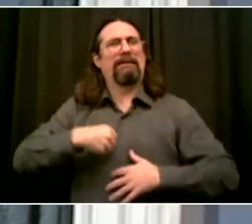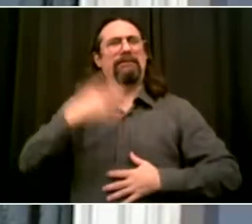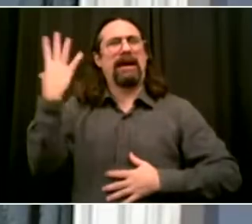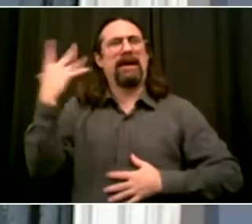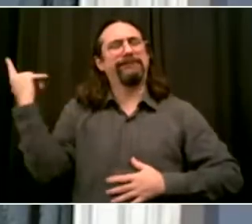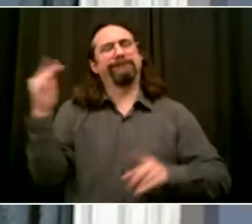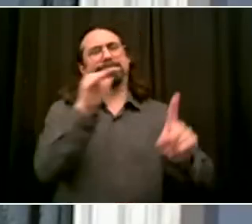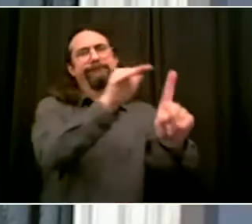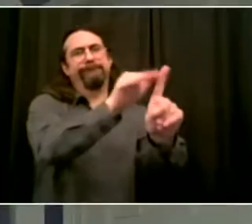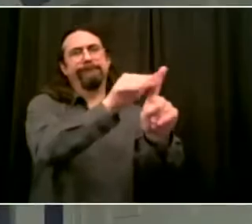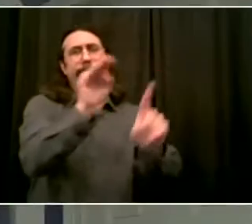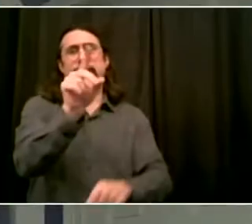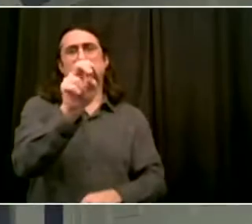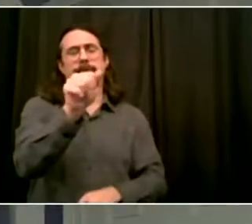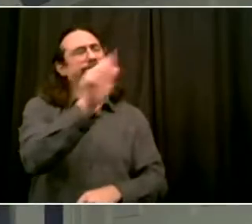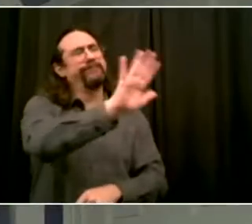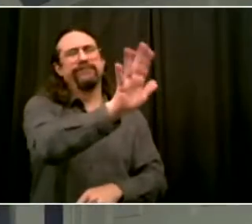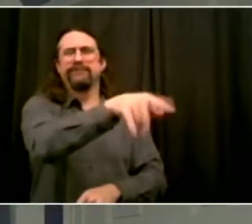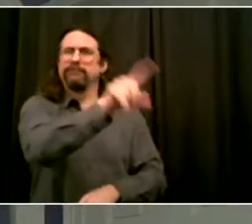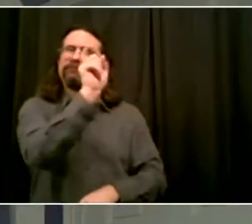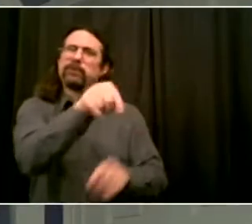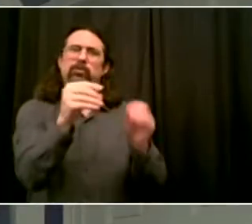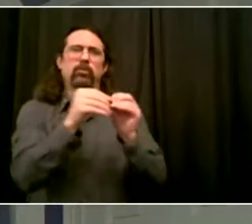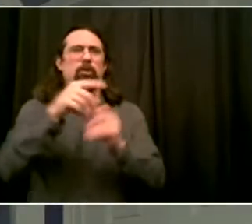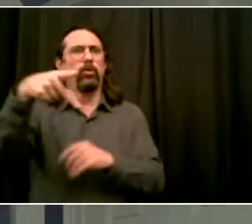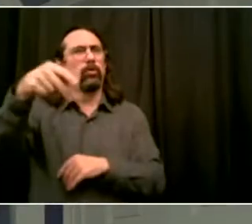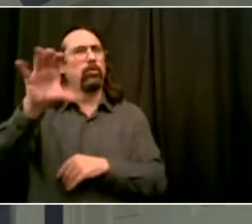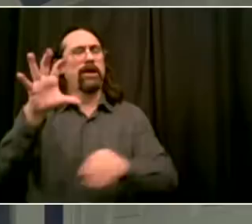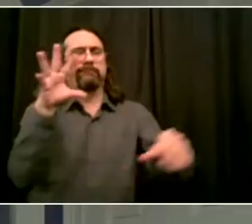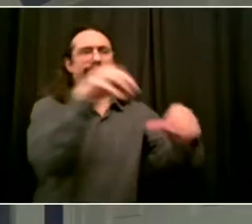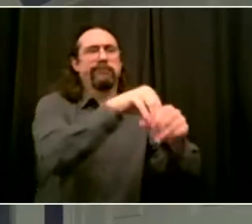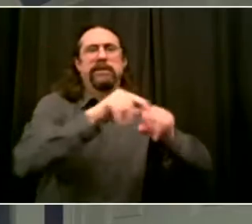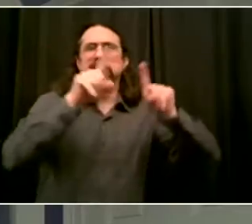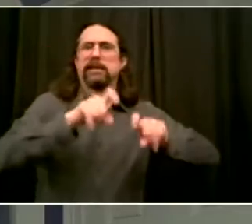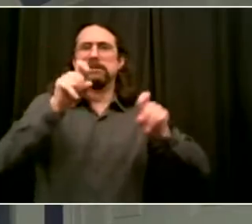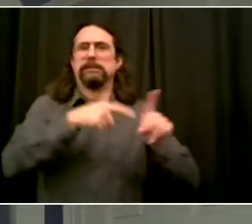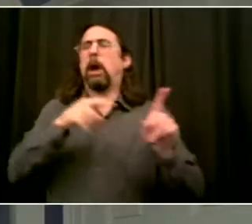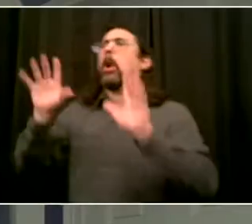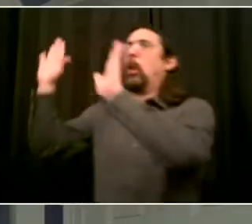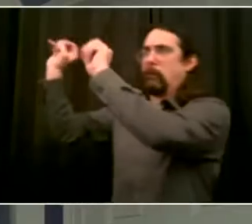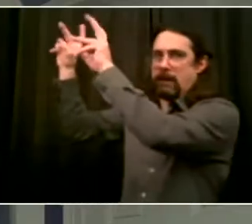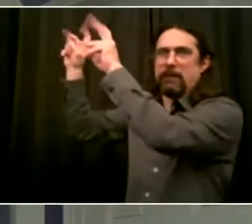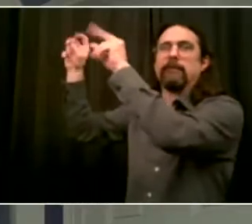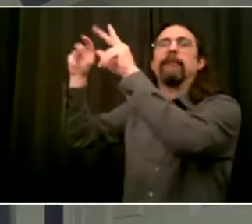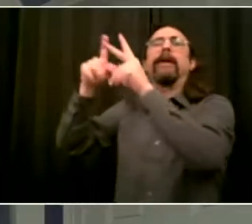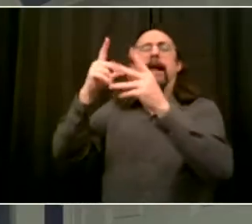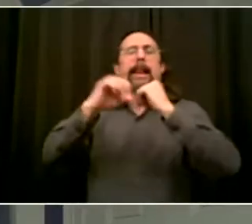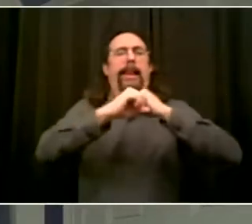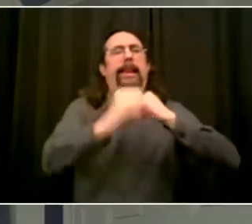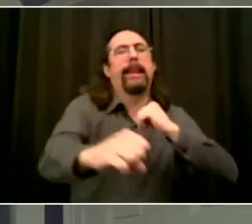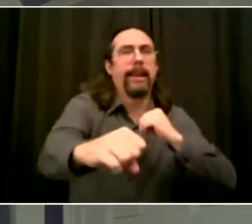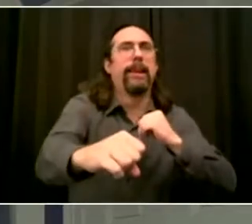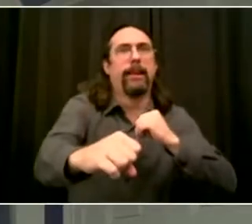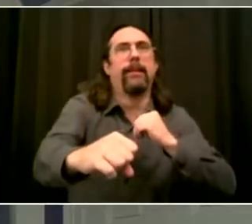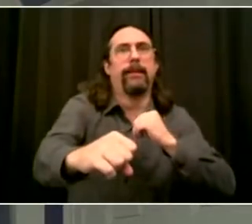THAHART IGOROUS INDEPENDENT SCSCIEIEFNTIICIC REW ON WILL ALSO BE TAKING A LOOK AT